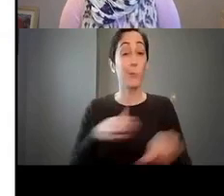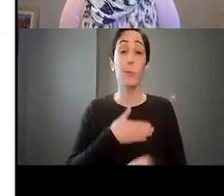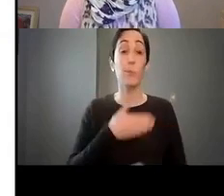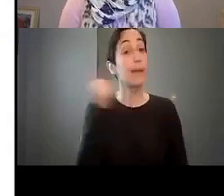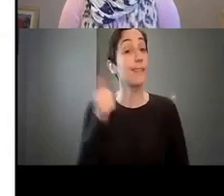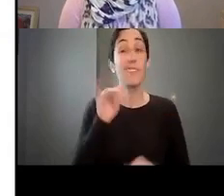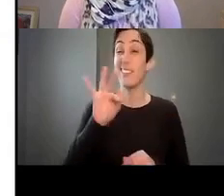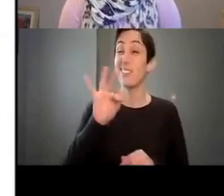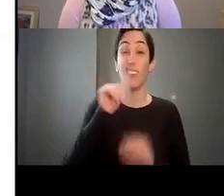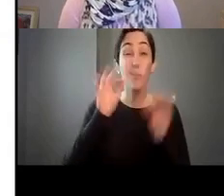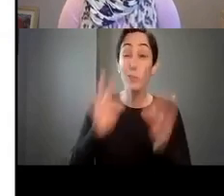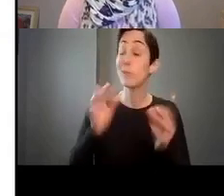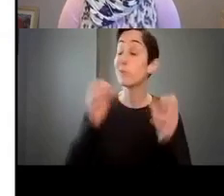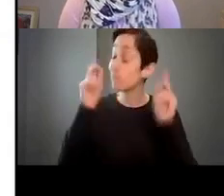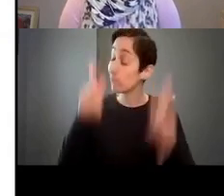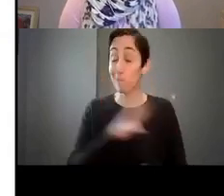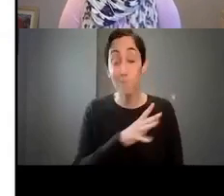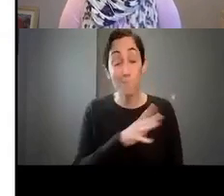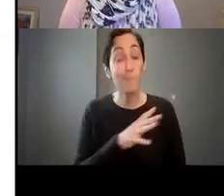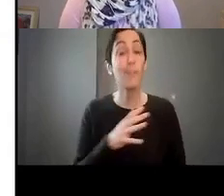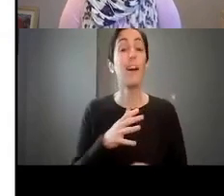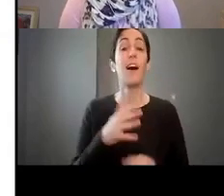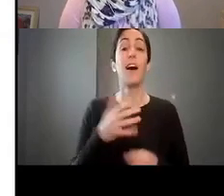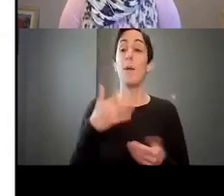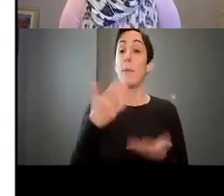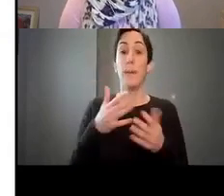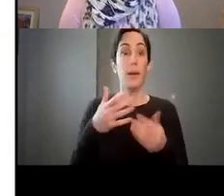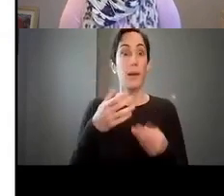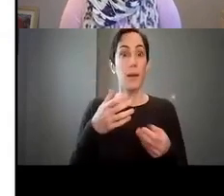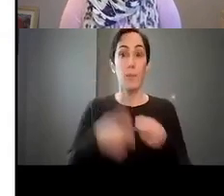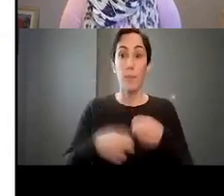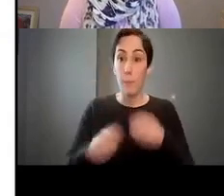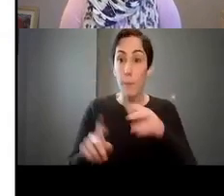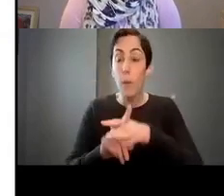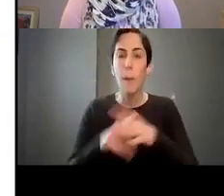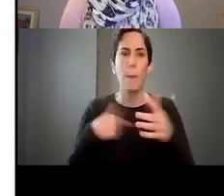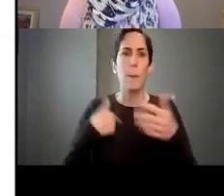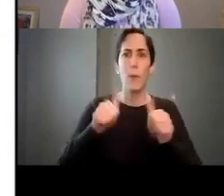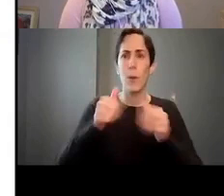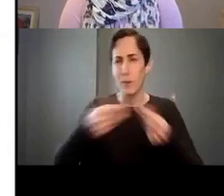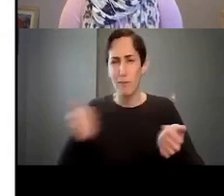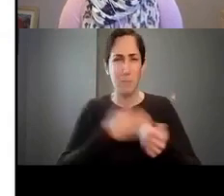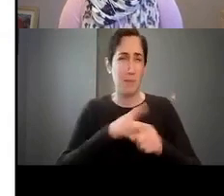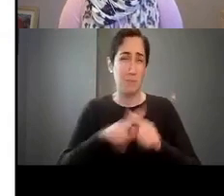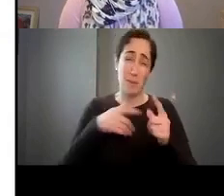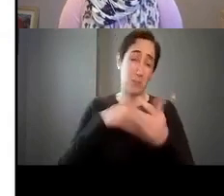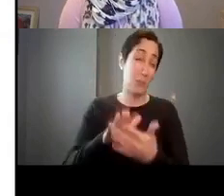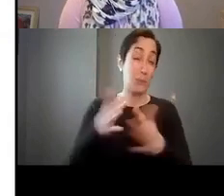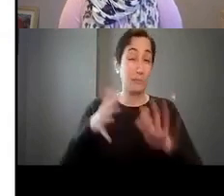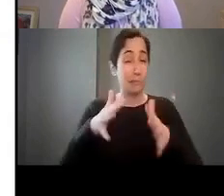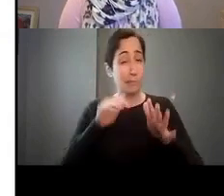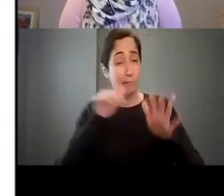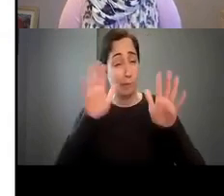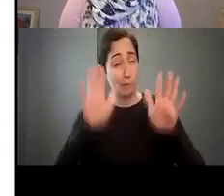be bumpy in the way that we try to solve to do our best, to stumble sometimes, to problems and to promote the same in be bumpy in the way that we try to solve other people. For adults, for kids, really problems and to promote the same in